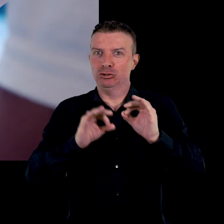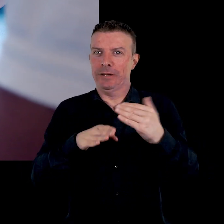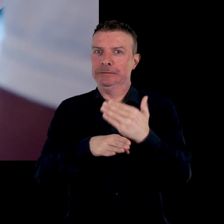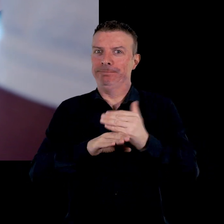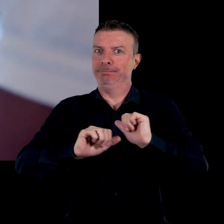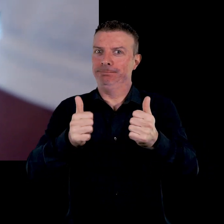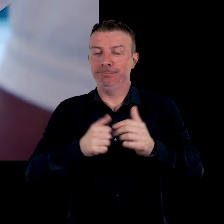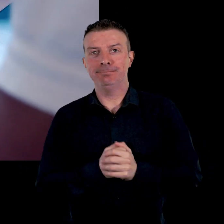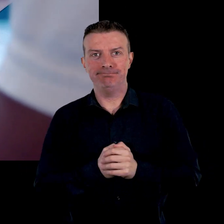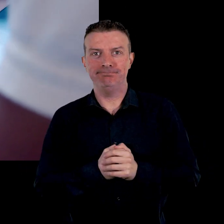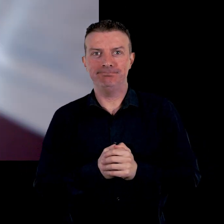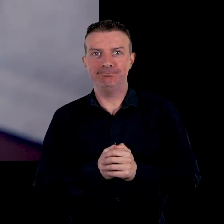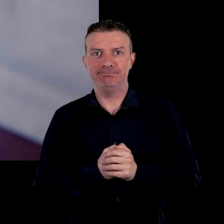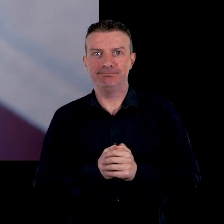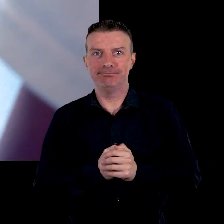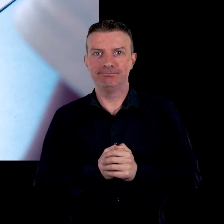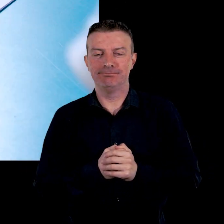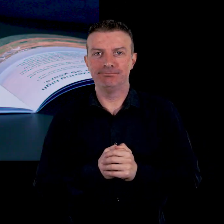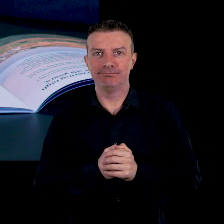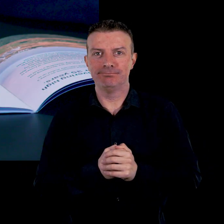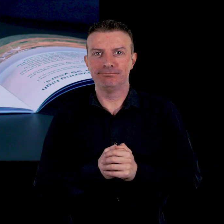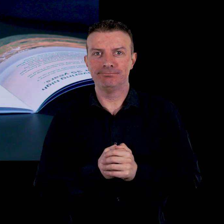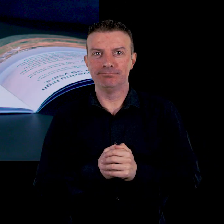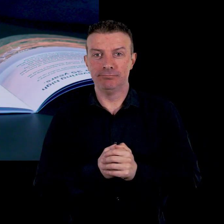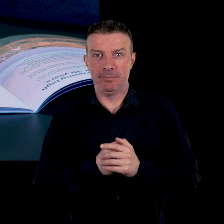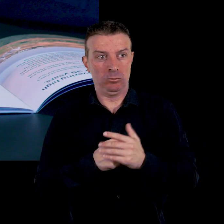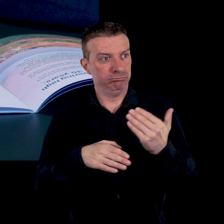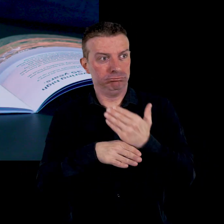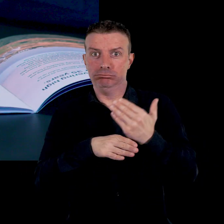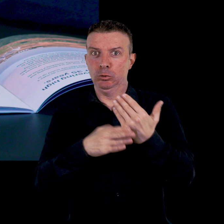cosier, more comfortable and energy efficient.